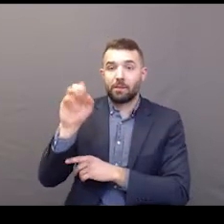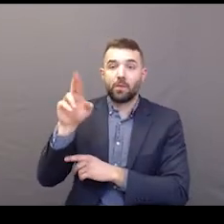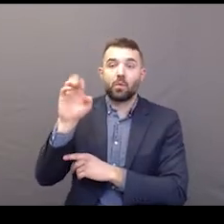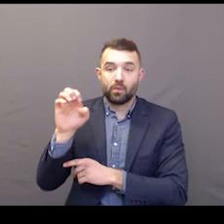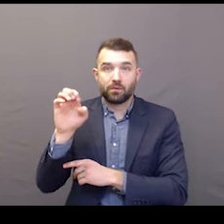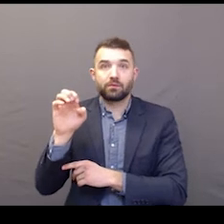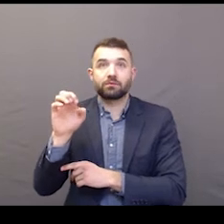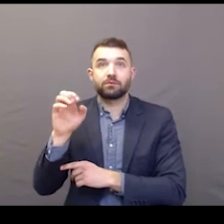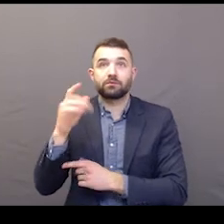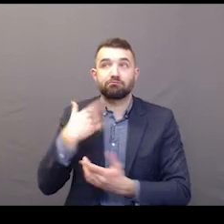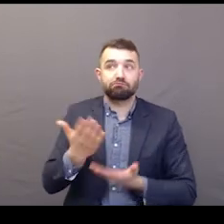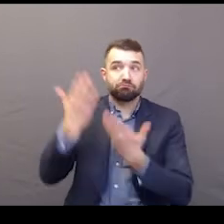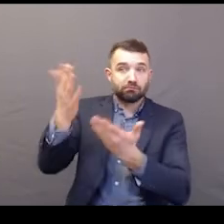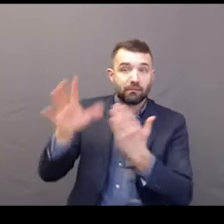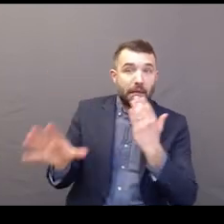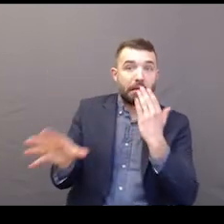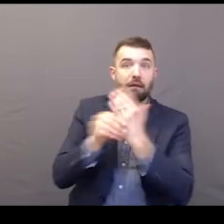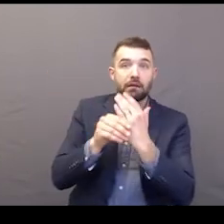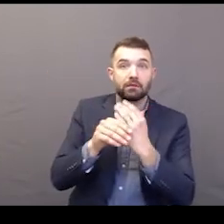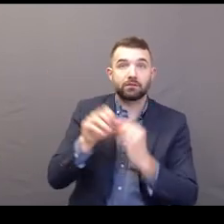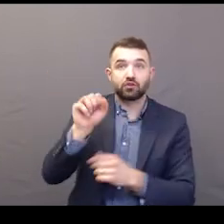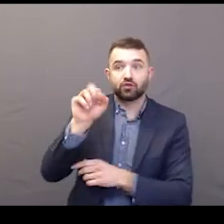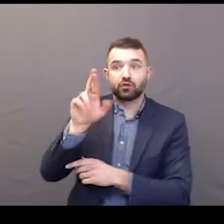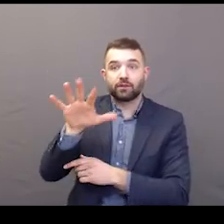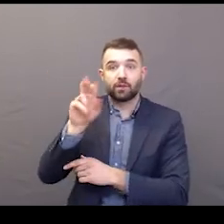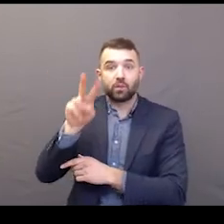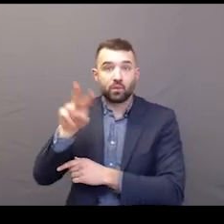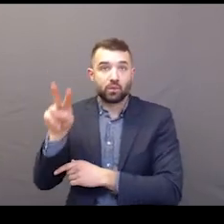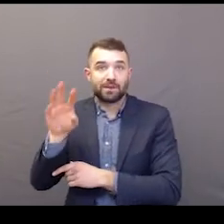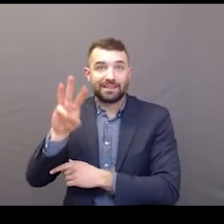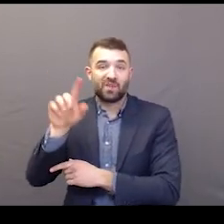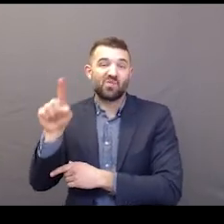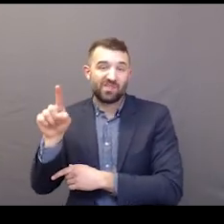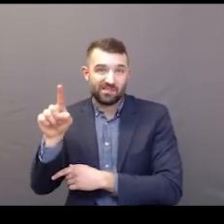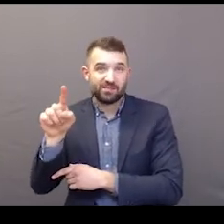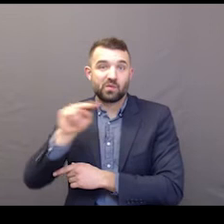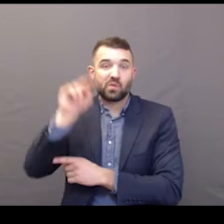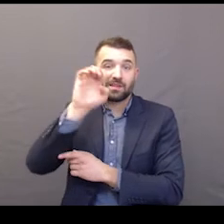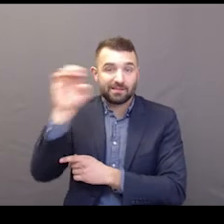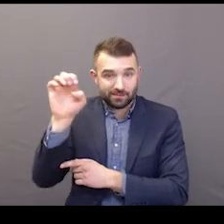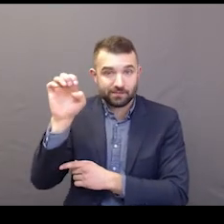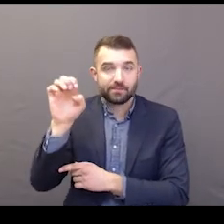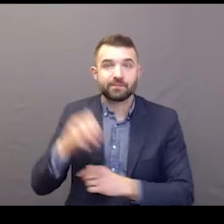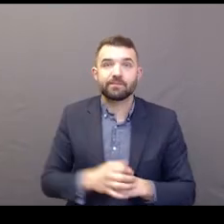SR 522 and 61st Avenue NE, SR 522 and 68th Avenue NE